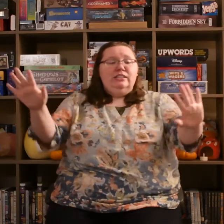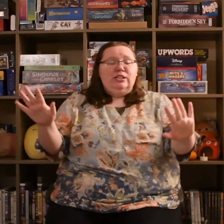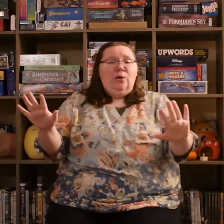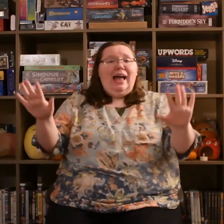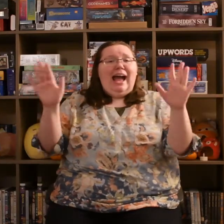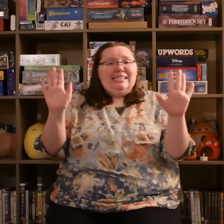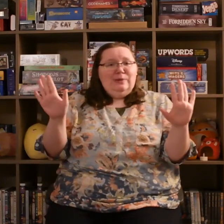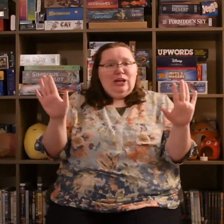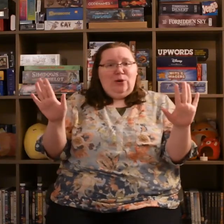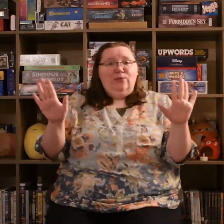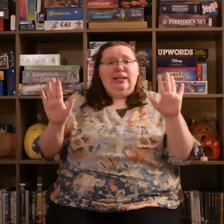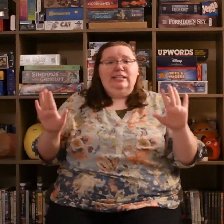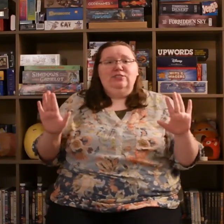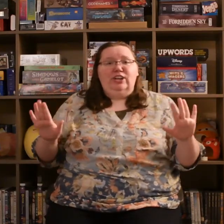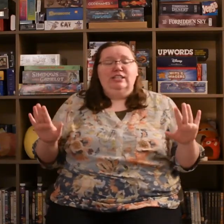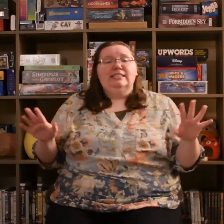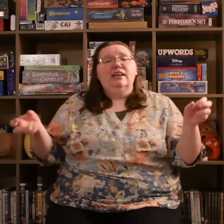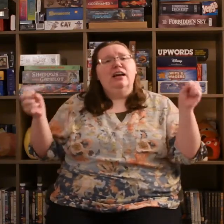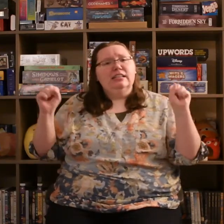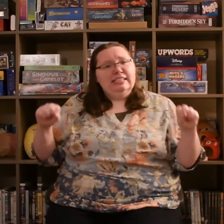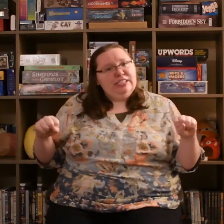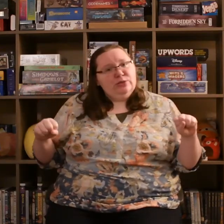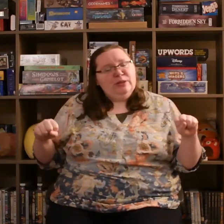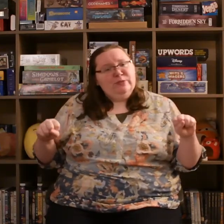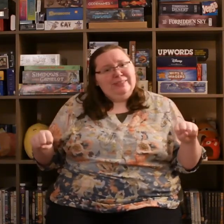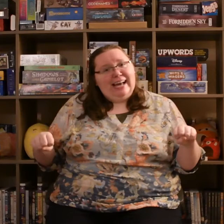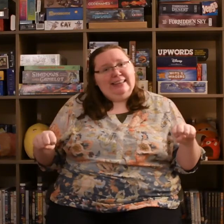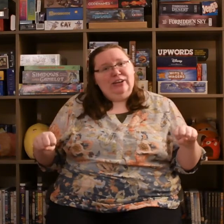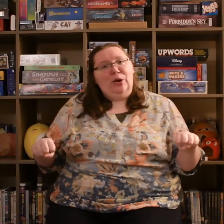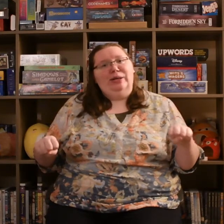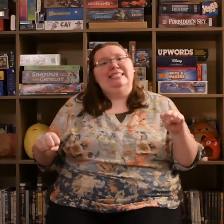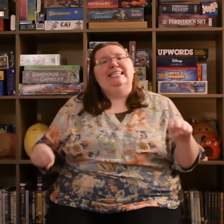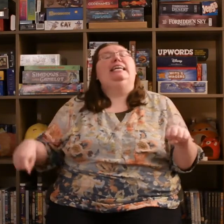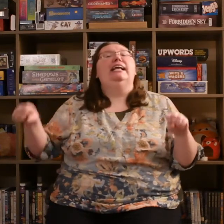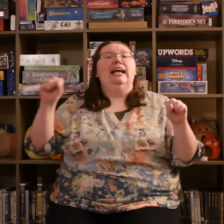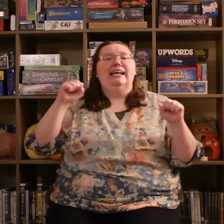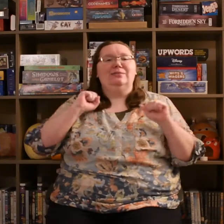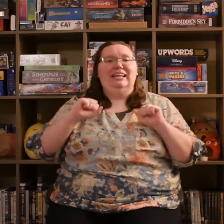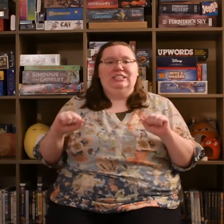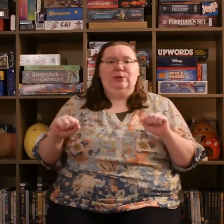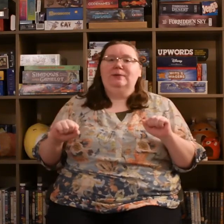So as we go for each verse I'll teach you the sign that you're going to need as we get to it,